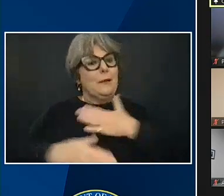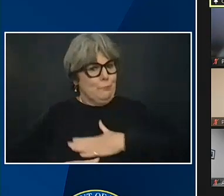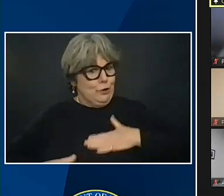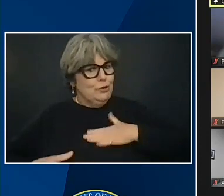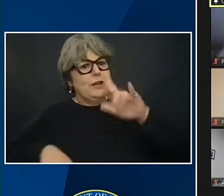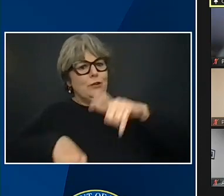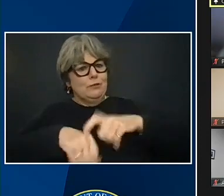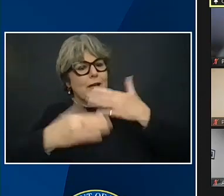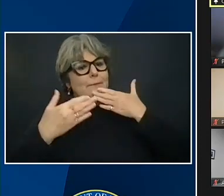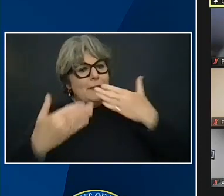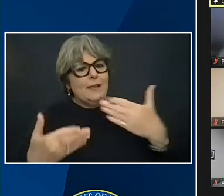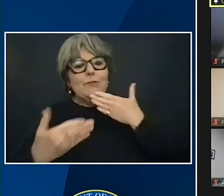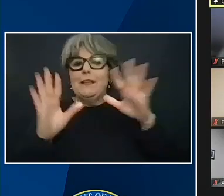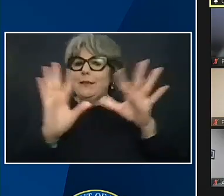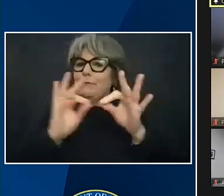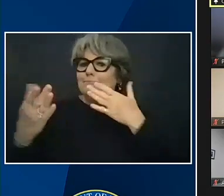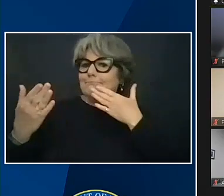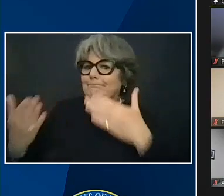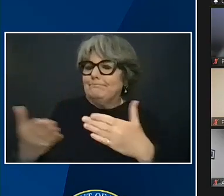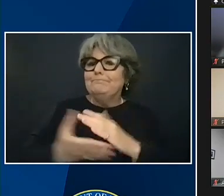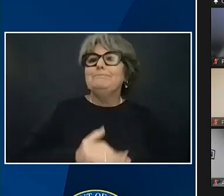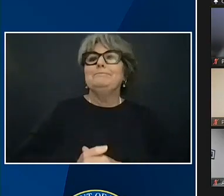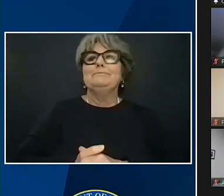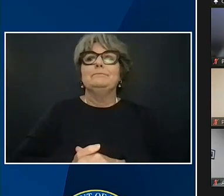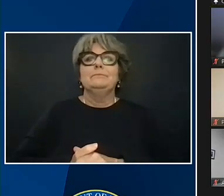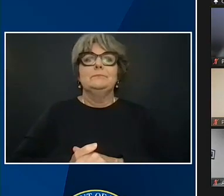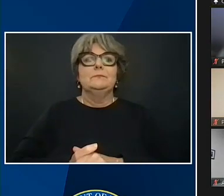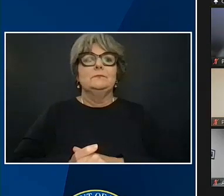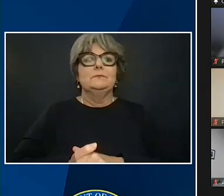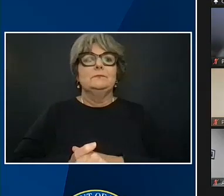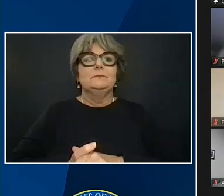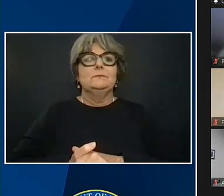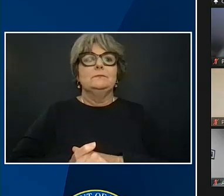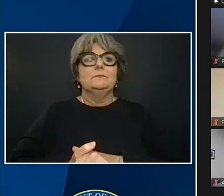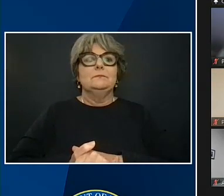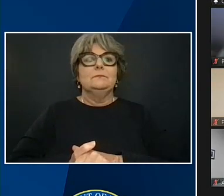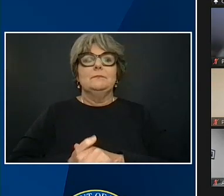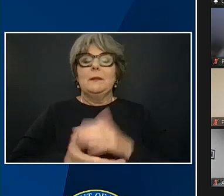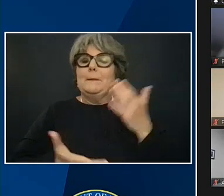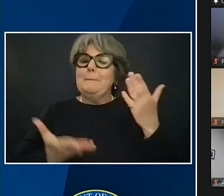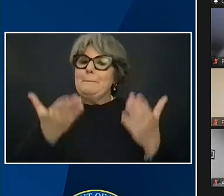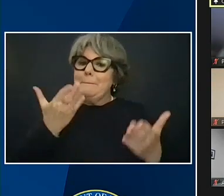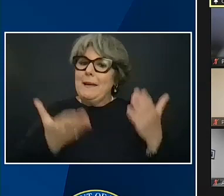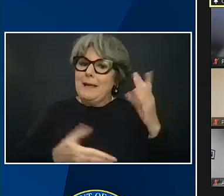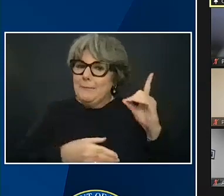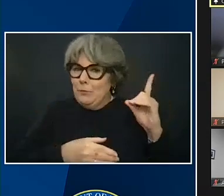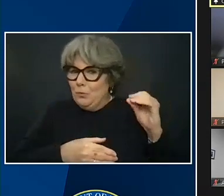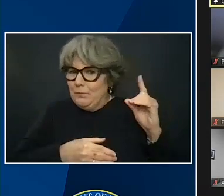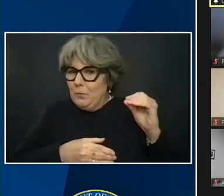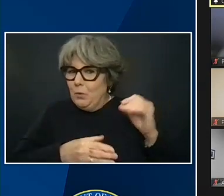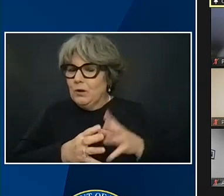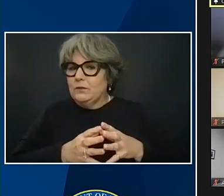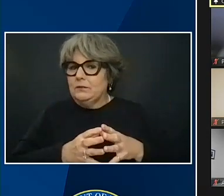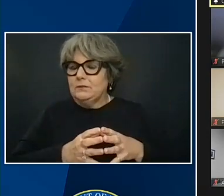comments. Thank you. Okay. Thank you. Krystil, I think we could probably squeeze one more in. Okay.